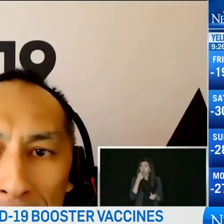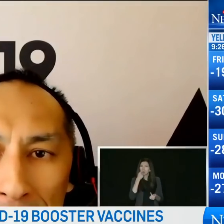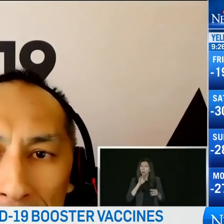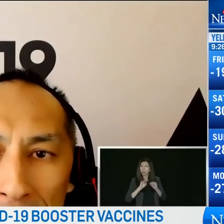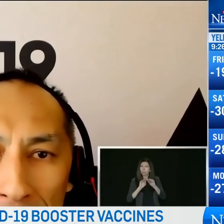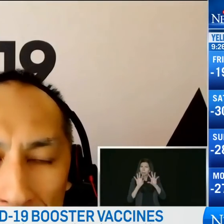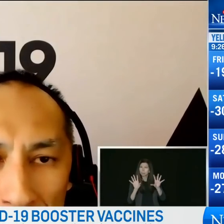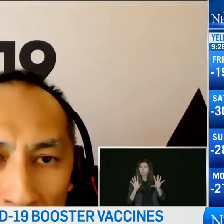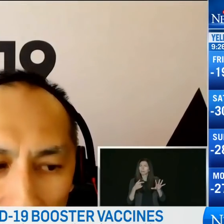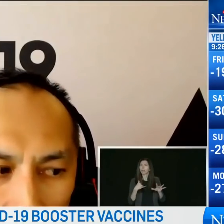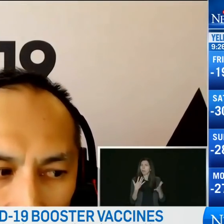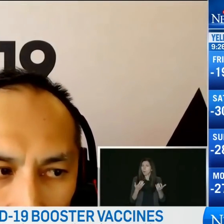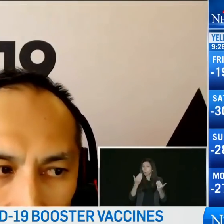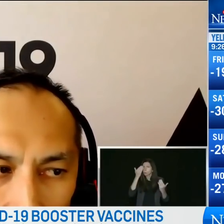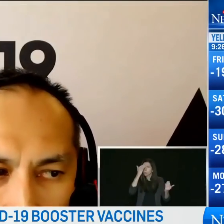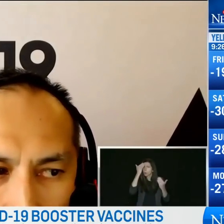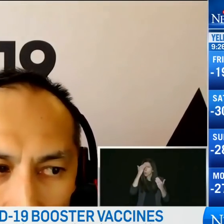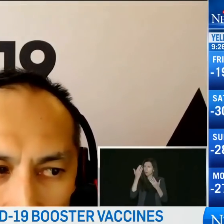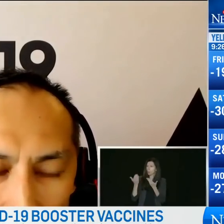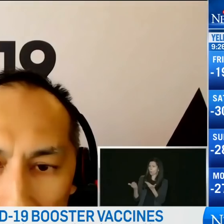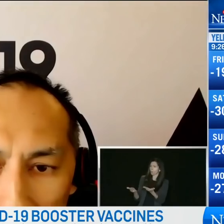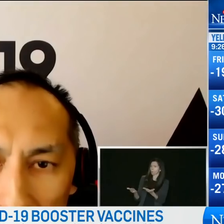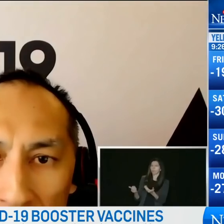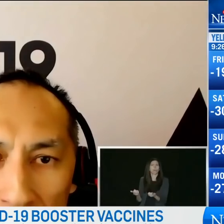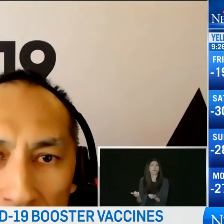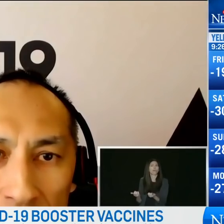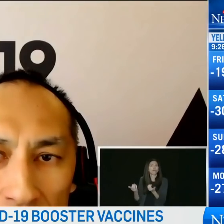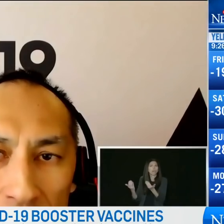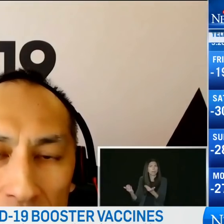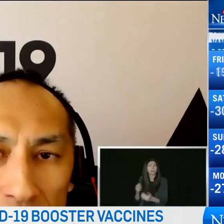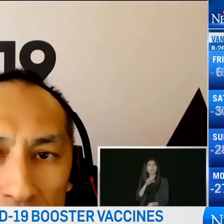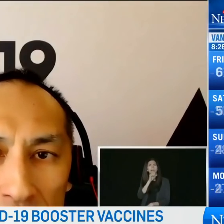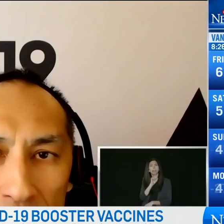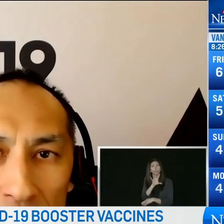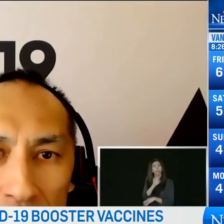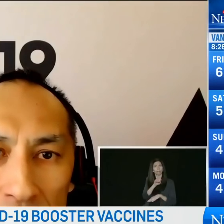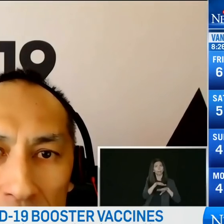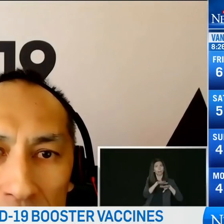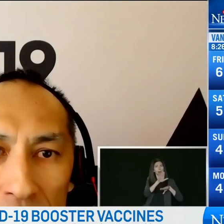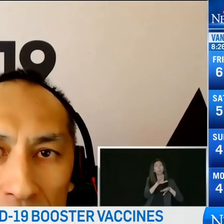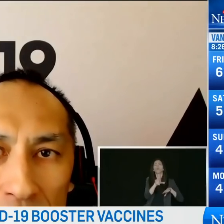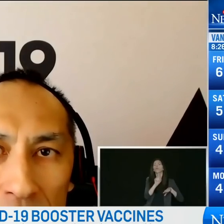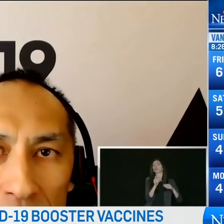Reporter: HI DOCTORS. I'M JUST LOOKING TO GET SOME CLARITY ON WHY THE